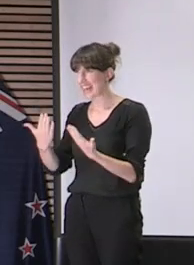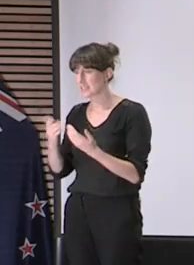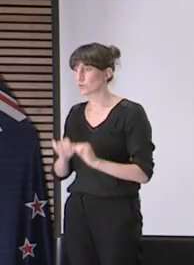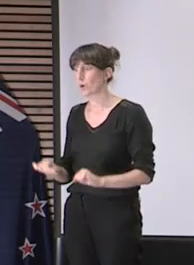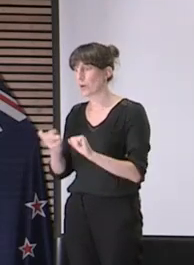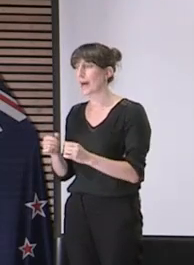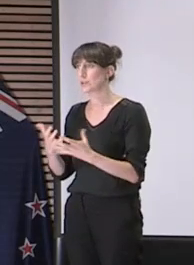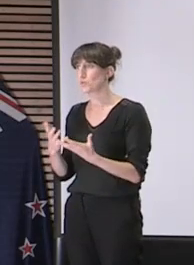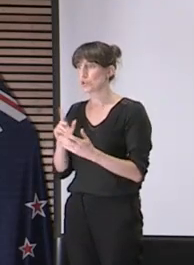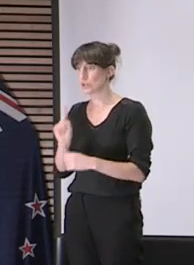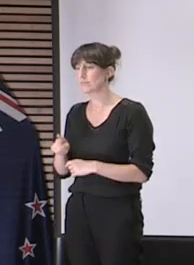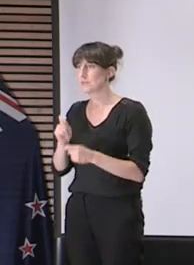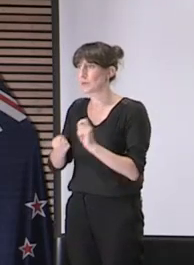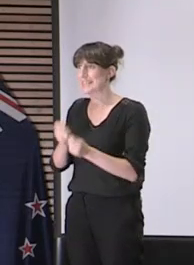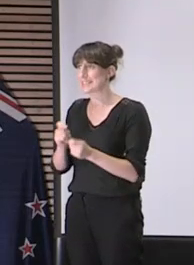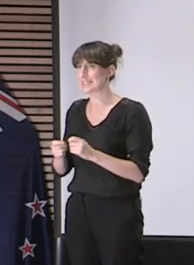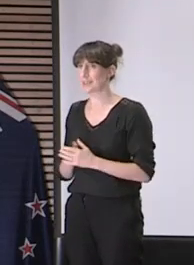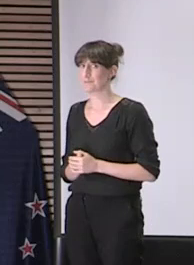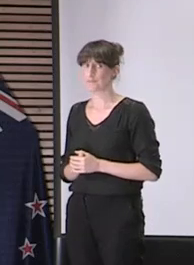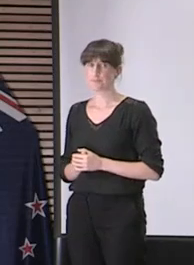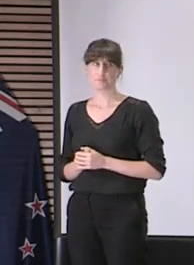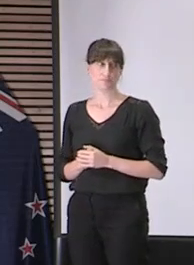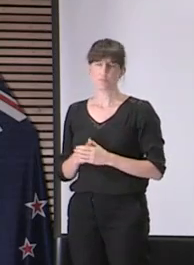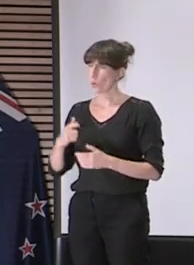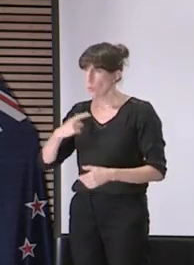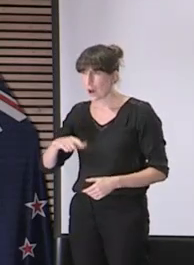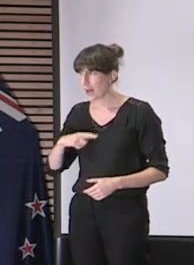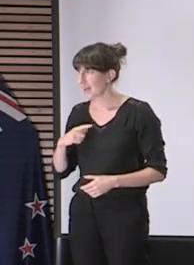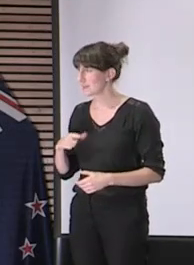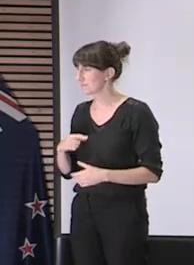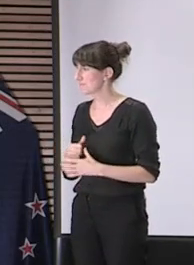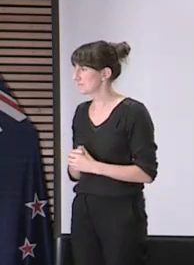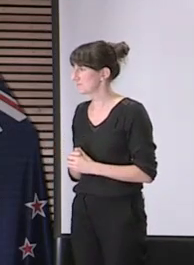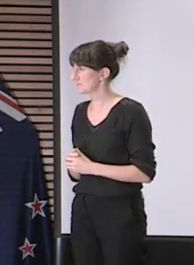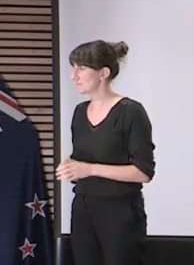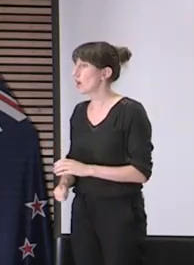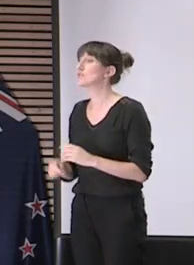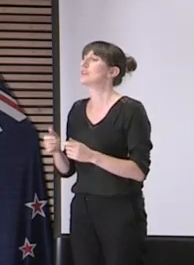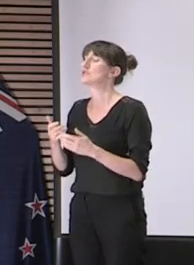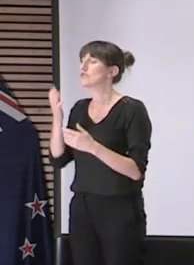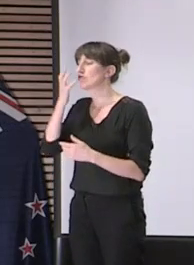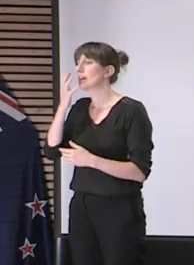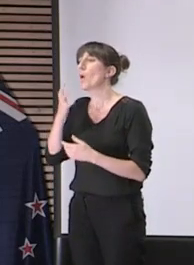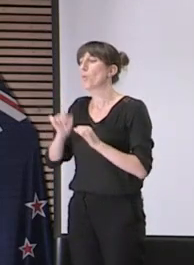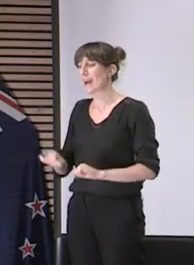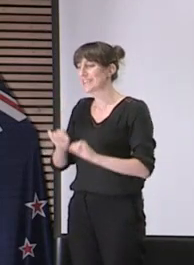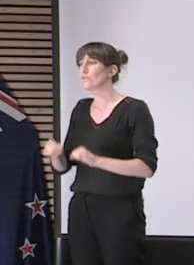after the lockdown has started. Is this the norm? Why is it happening in I